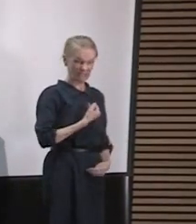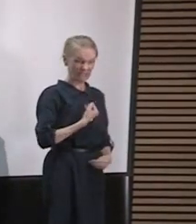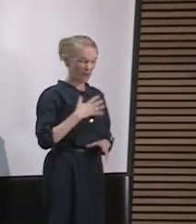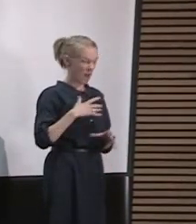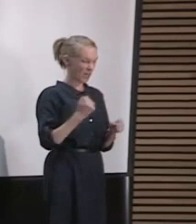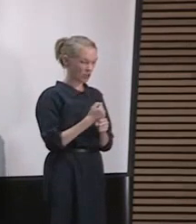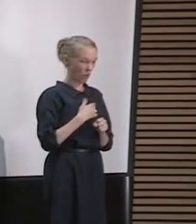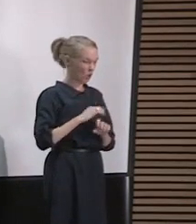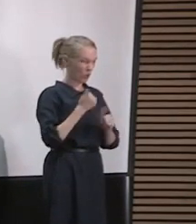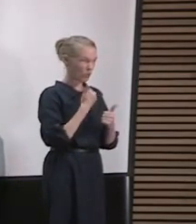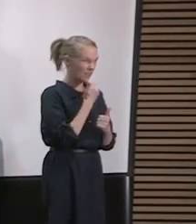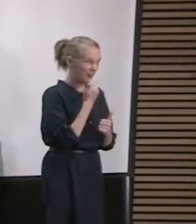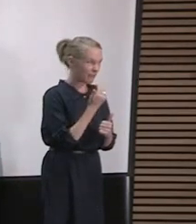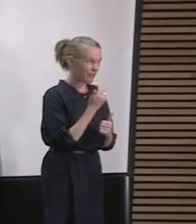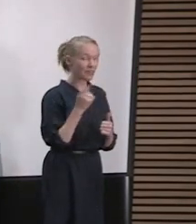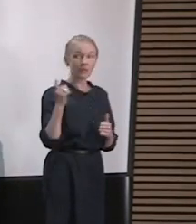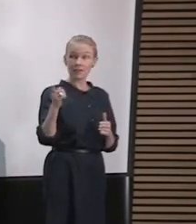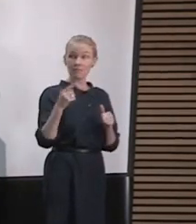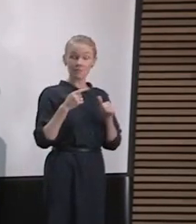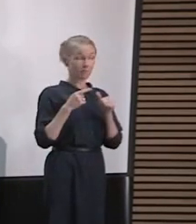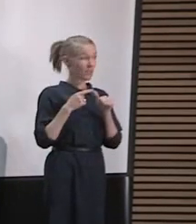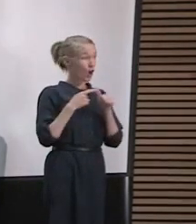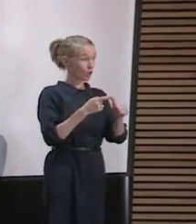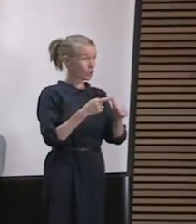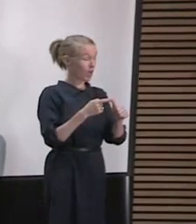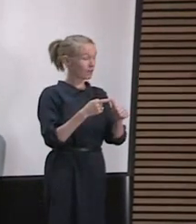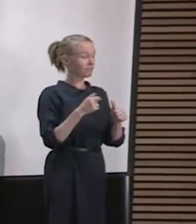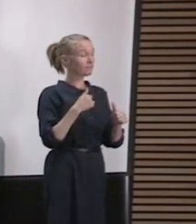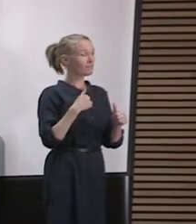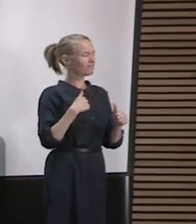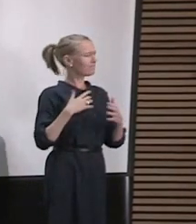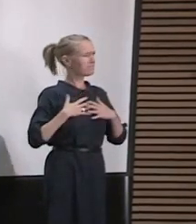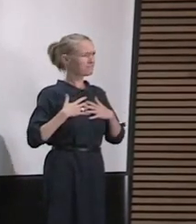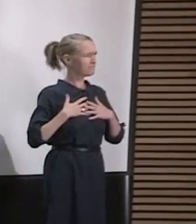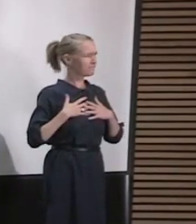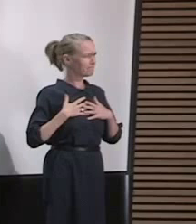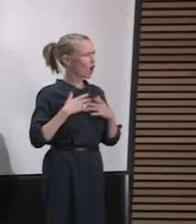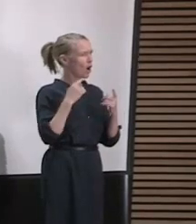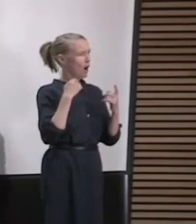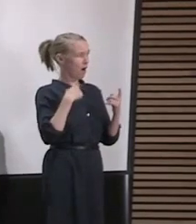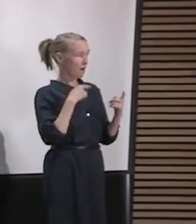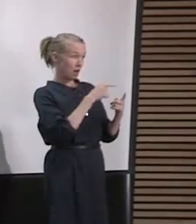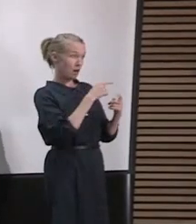see that as a vote of no confidence in you? Did you